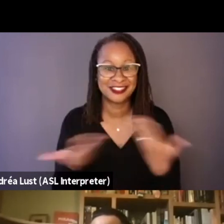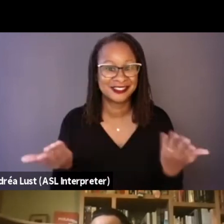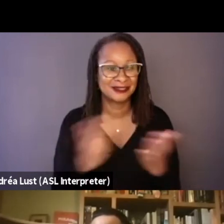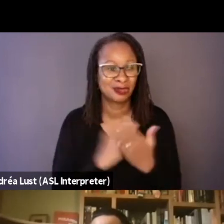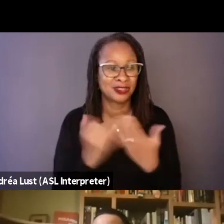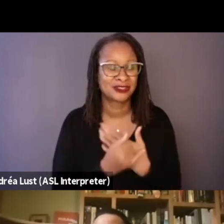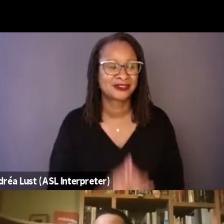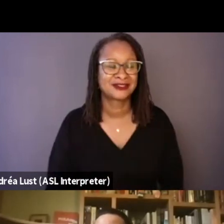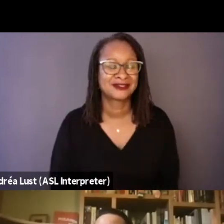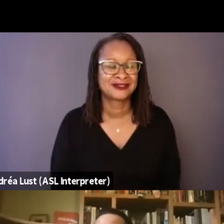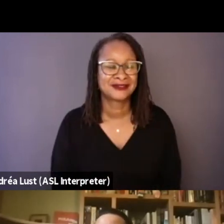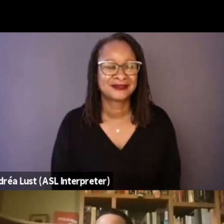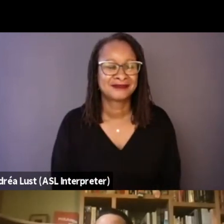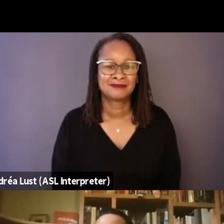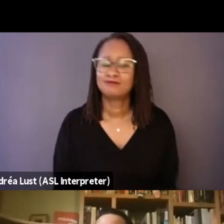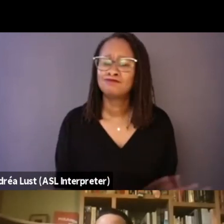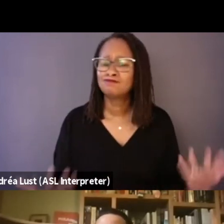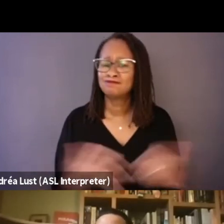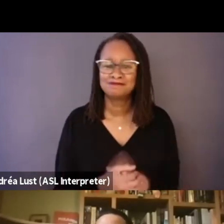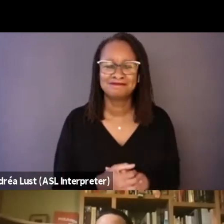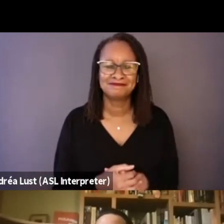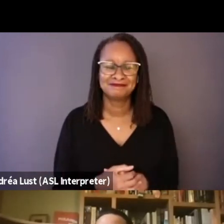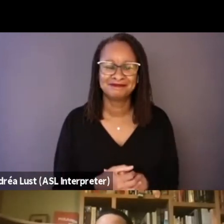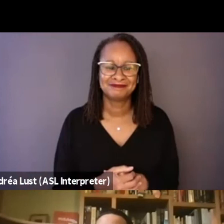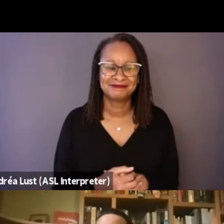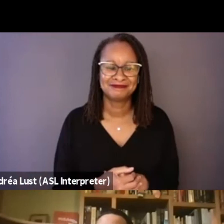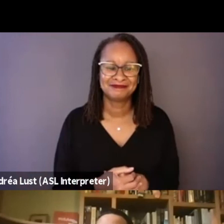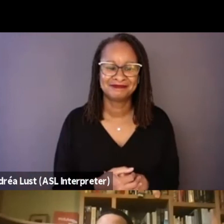What are you looking at right now, or what do you want to do next?